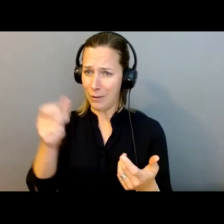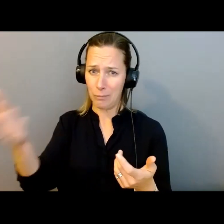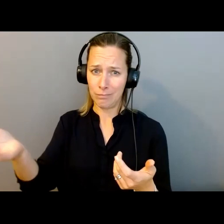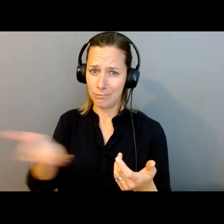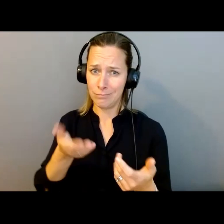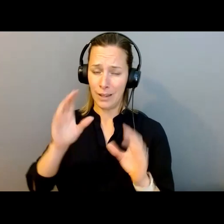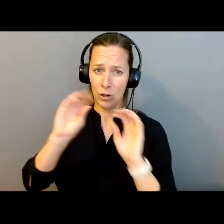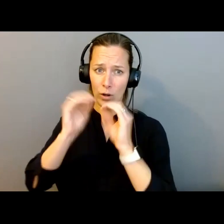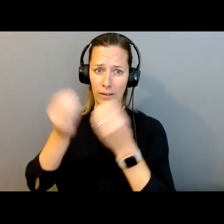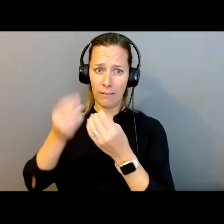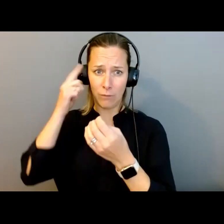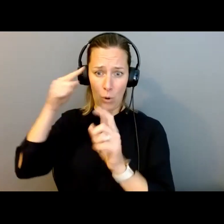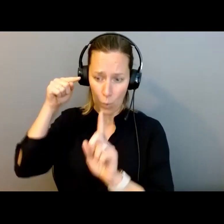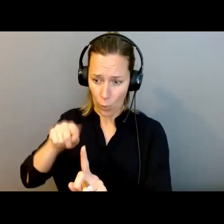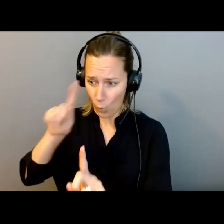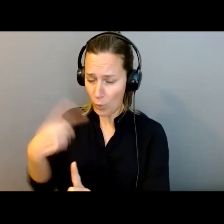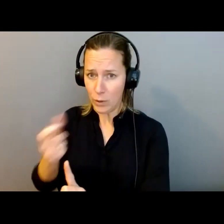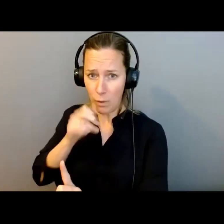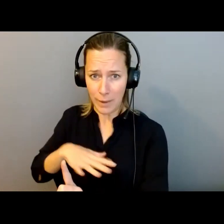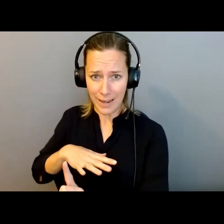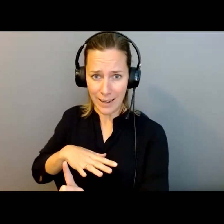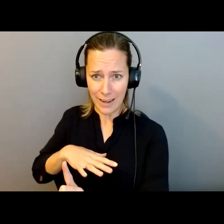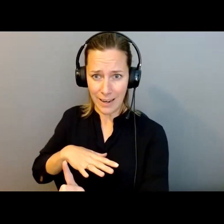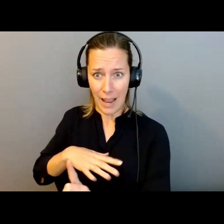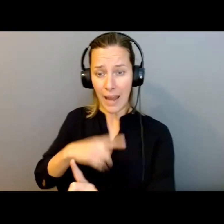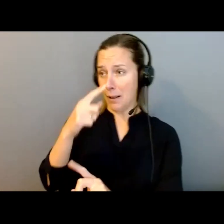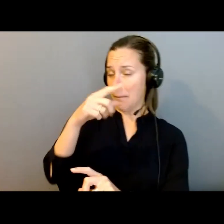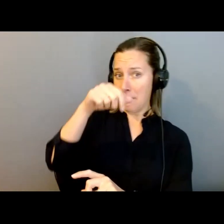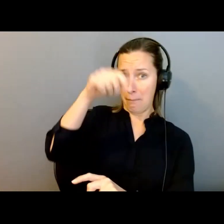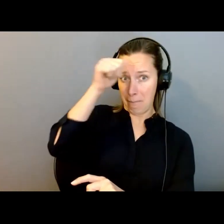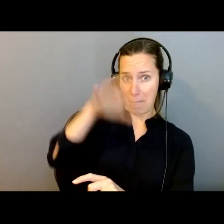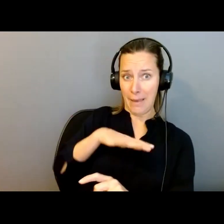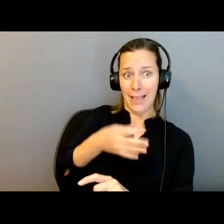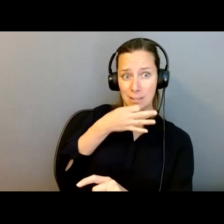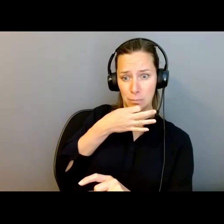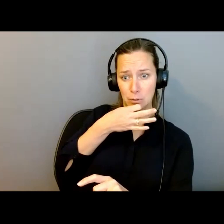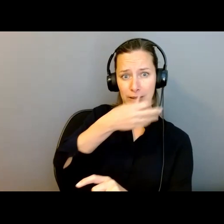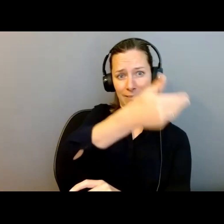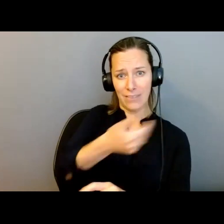to entirely address women and only have male experts on women invited to participate?” So,